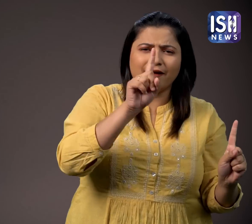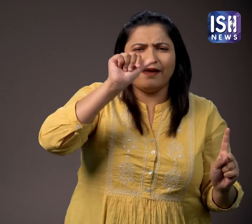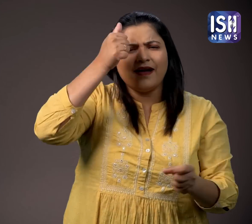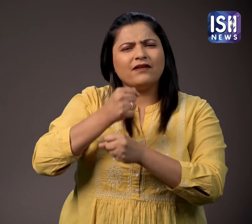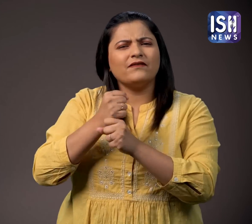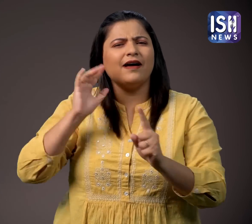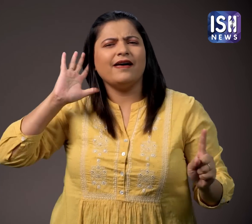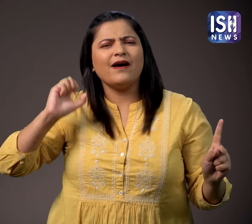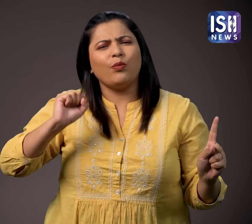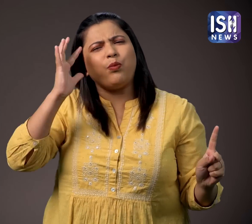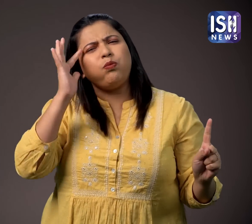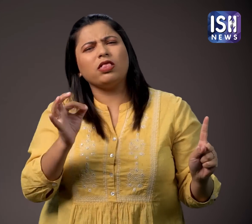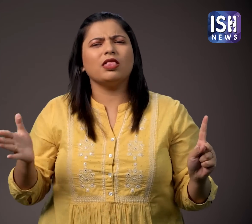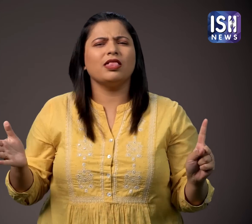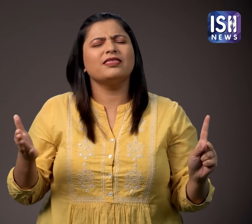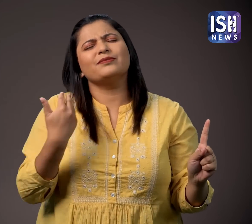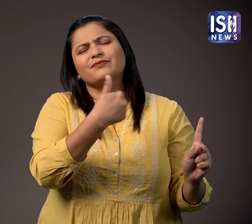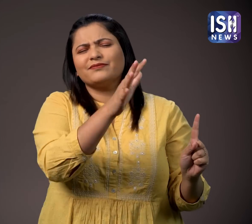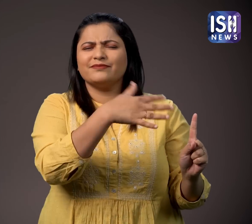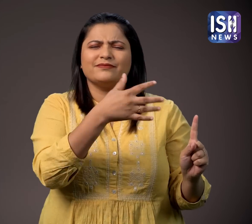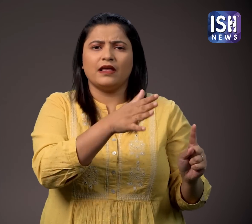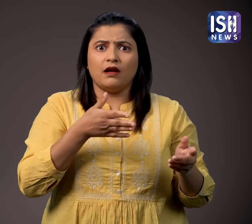The Indian agencies has been aware about this.